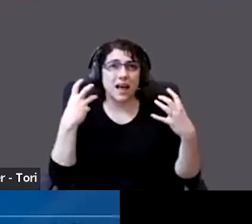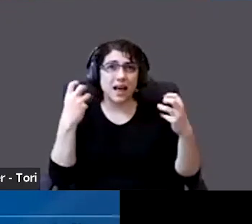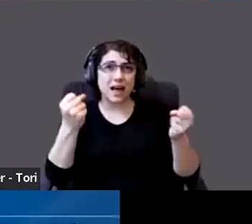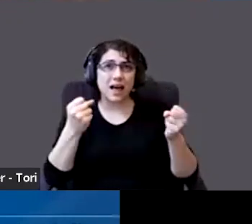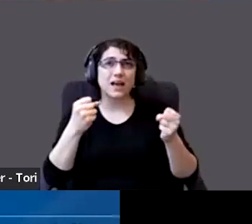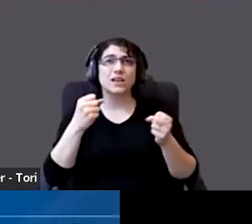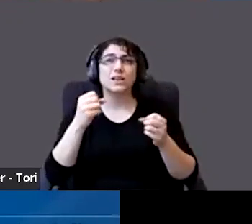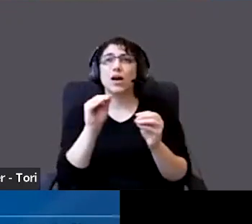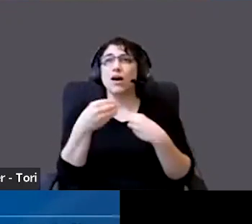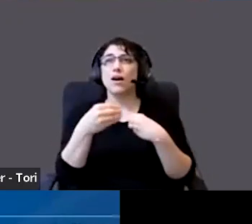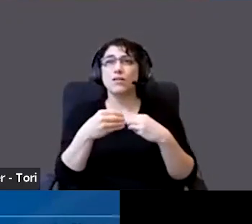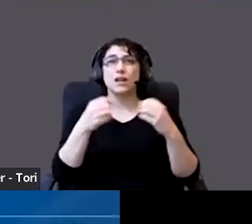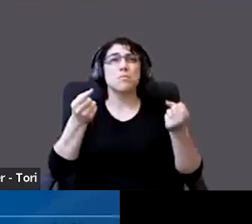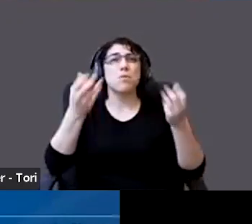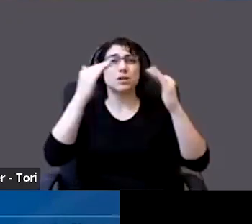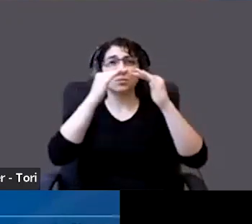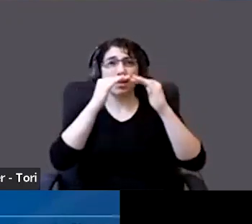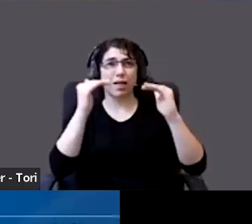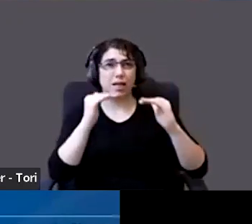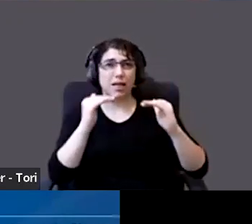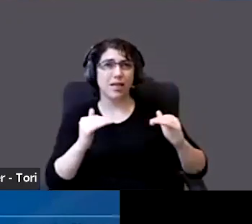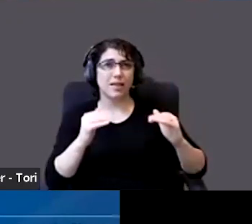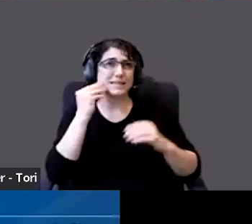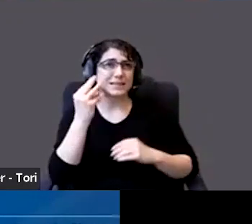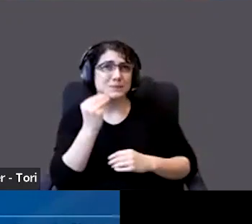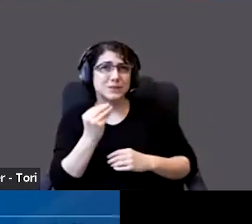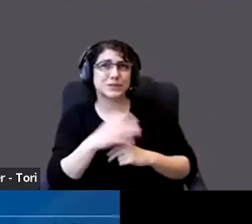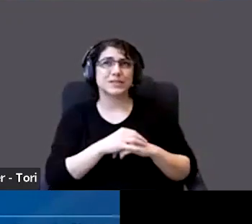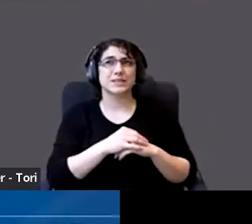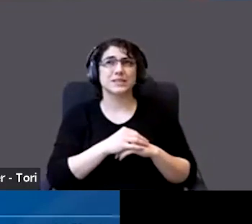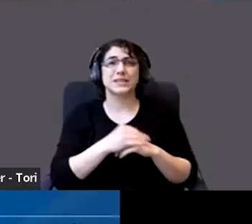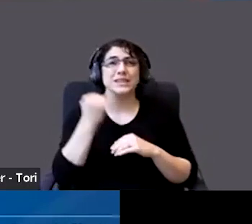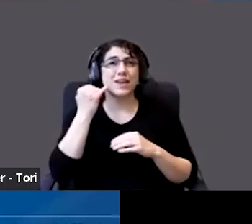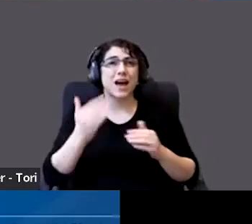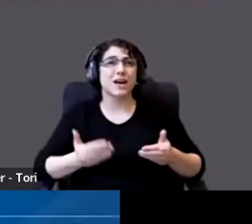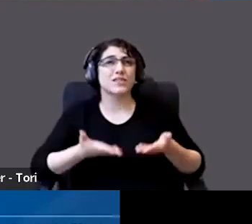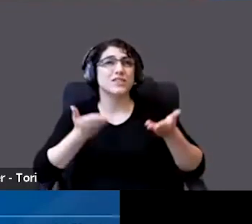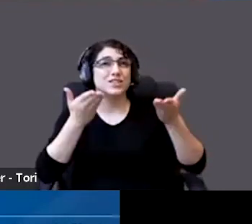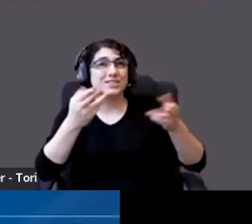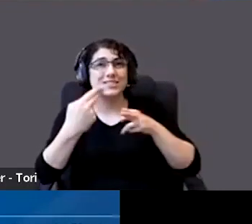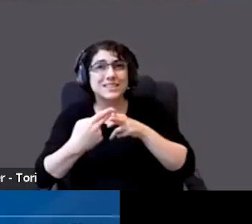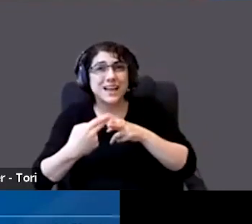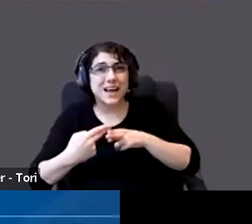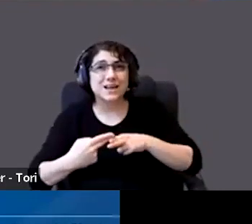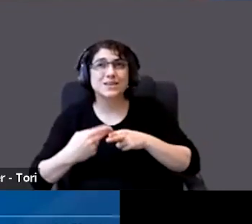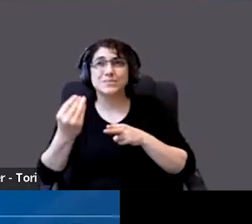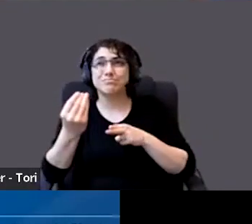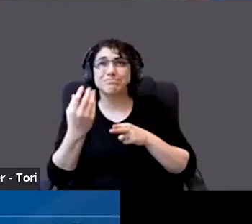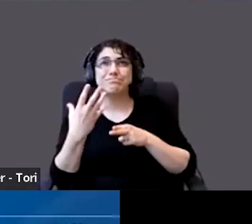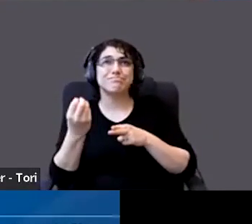so multiple levels there. And if you've got any suggestions of names, if you would let Josh and I know, that would be great.